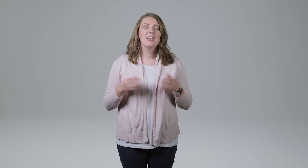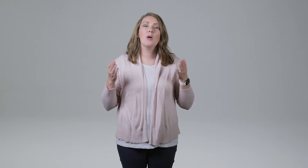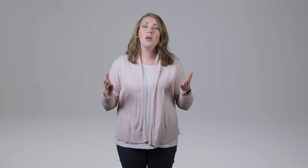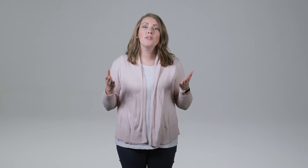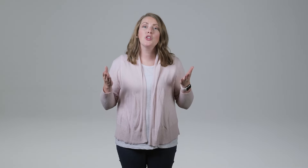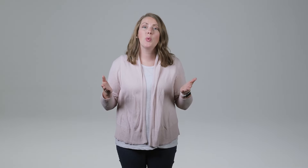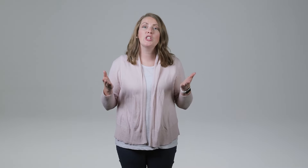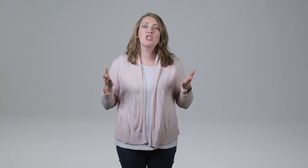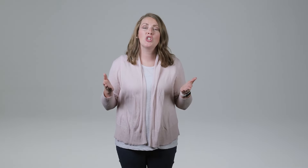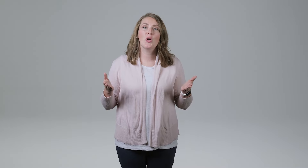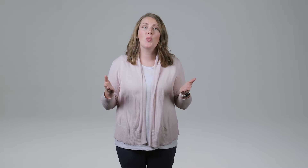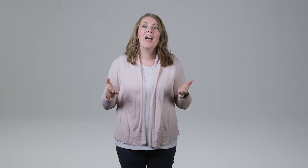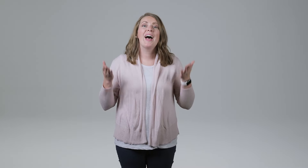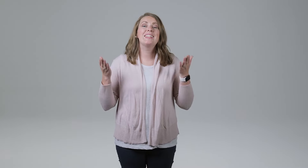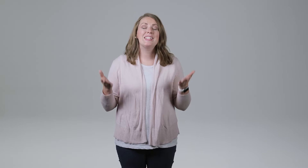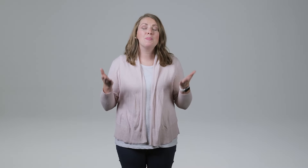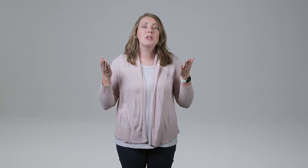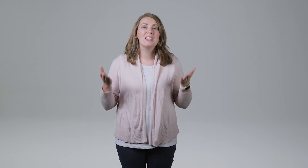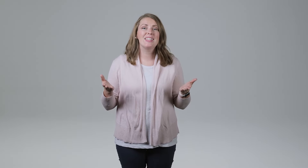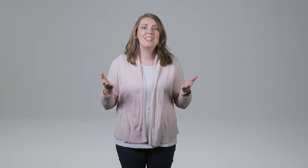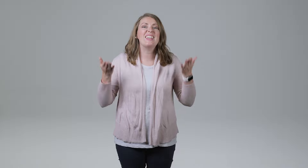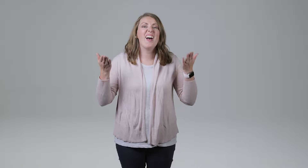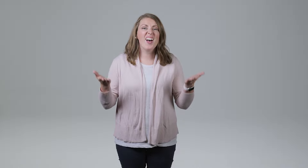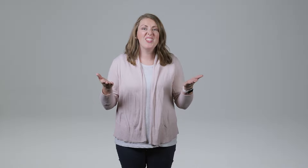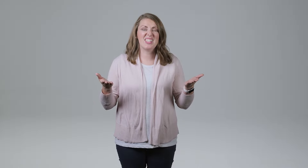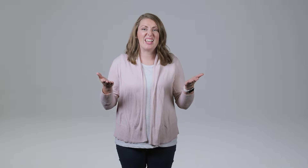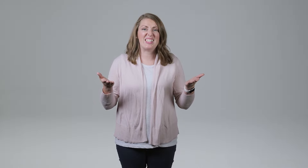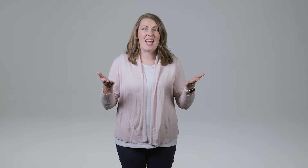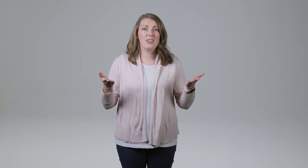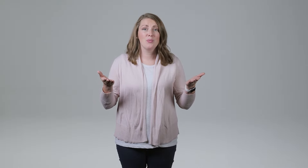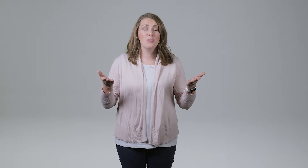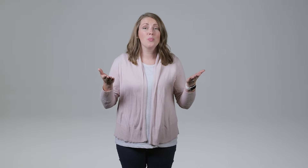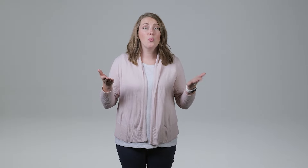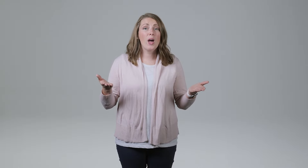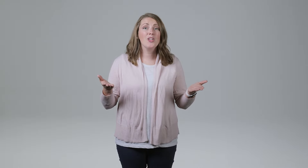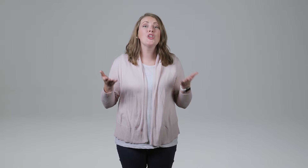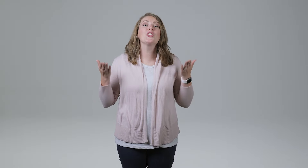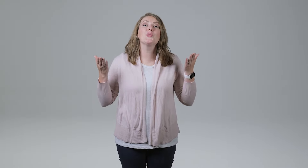Now what if you're wanting to show a deeper intensity of the sign sad? Well you would